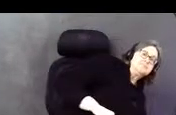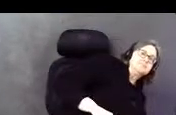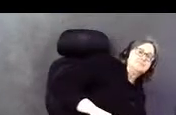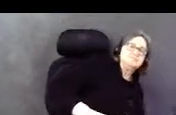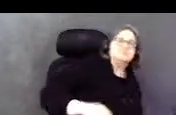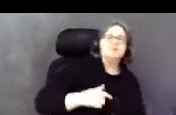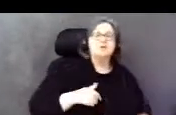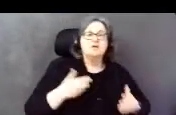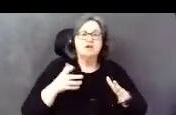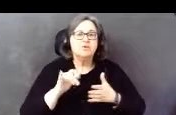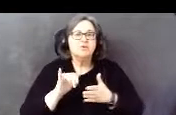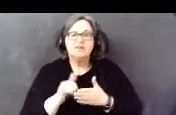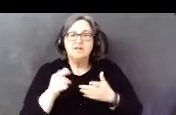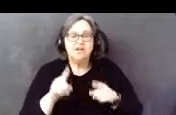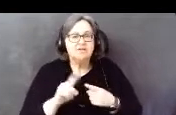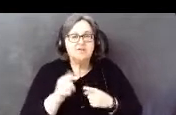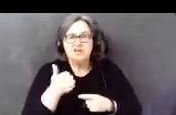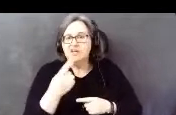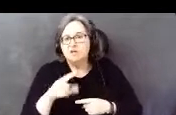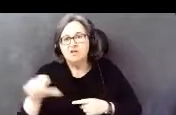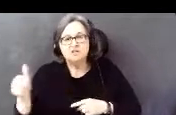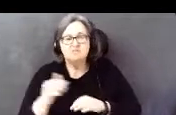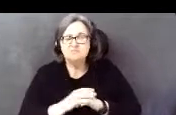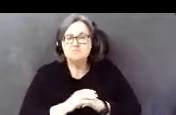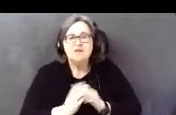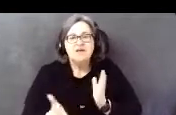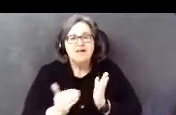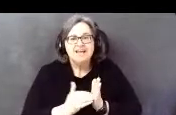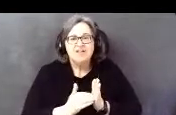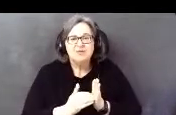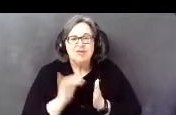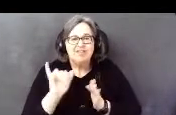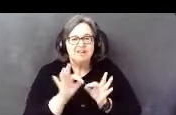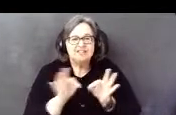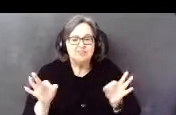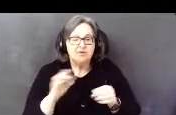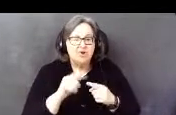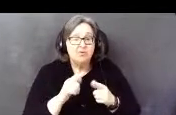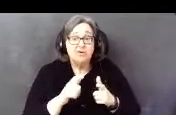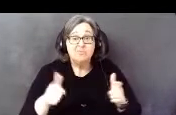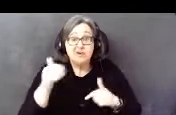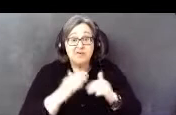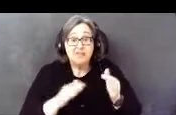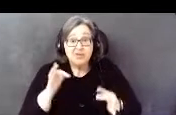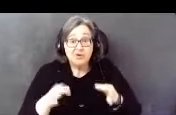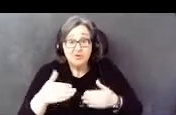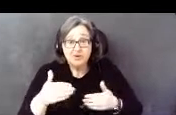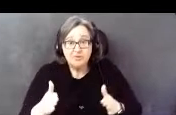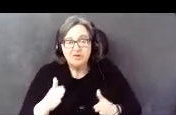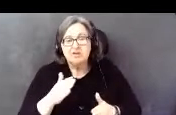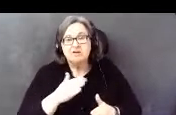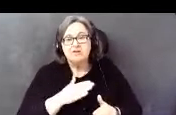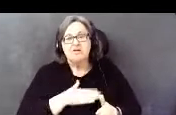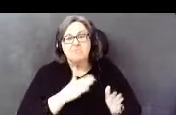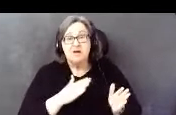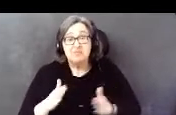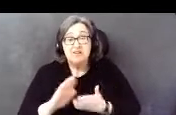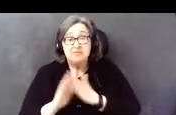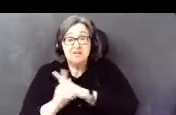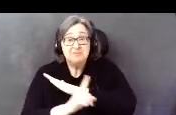I did not want this to happen to anyone else. My planning having sentenced to be used. To